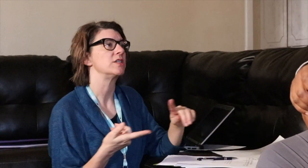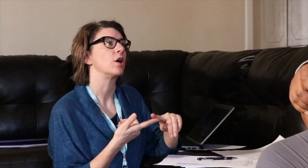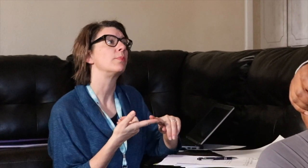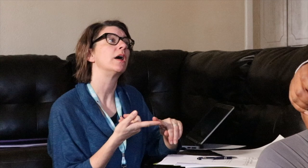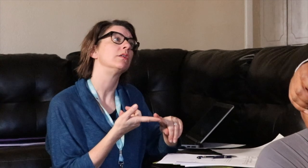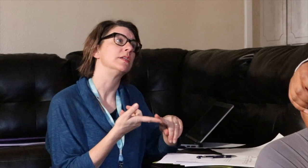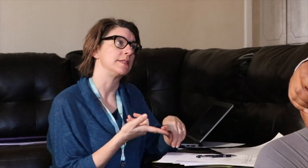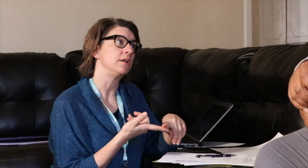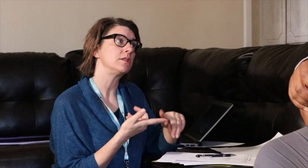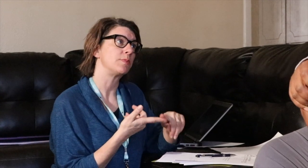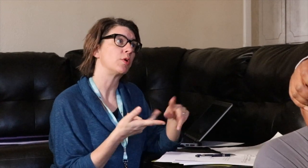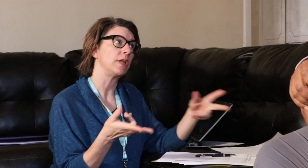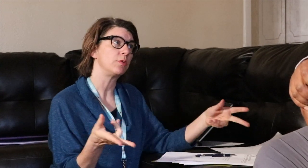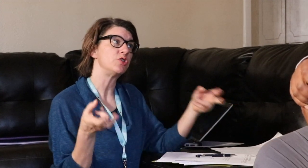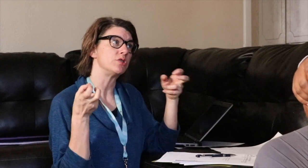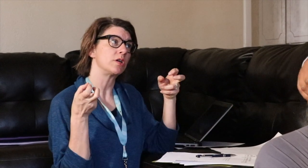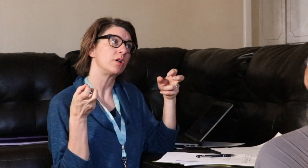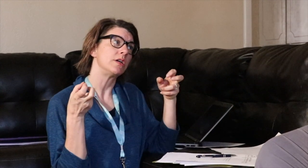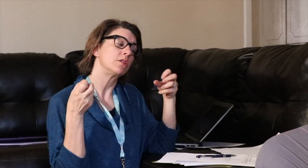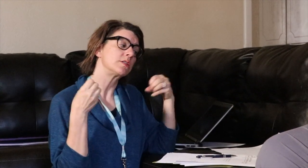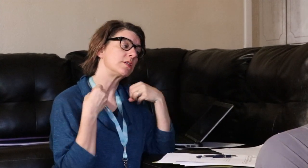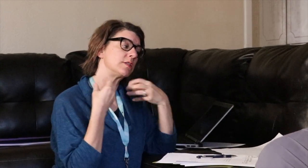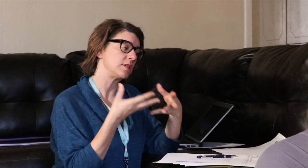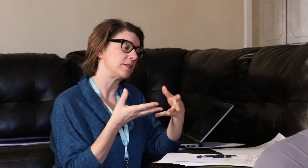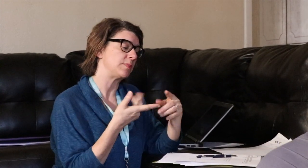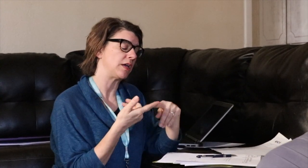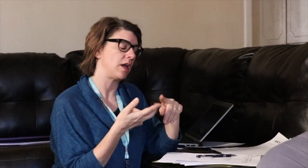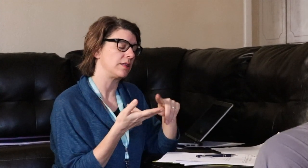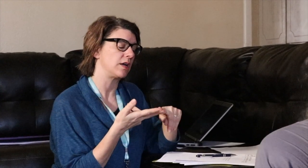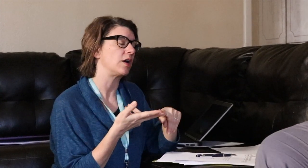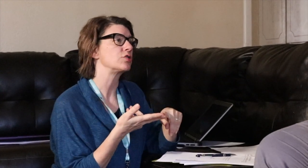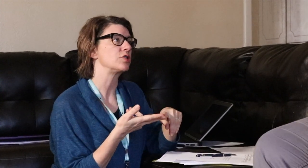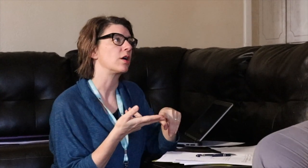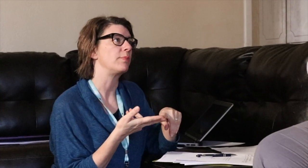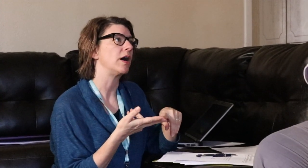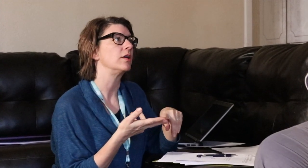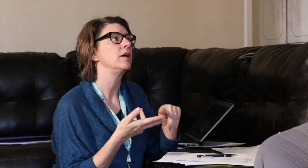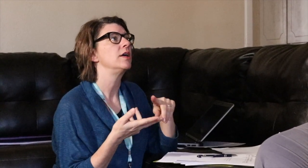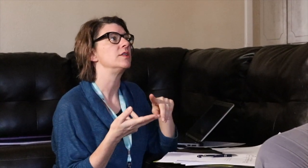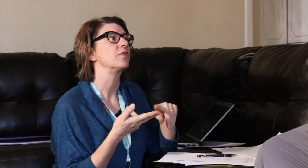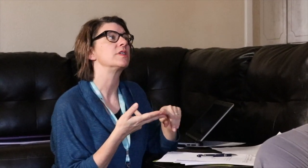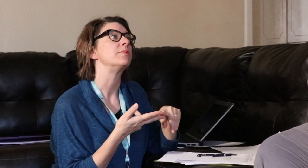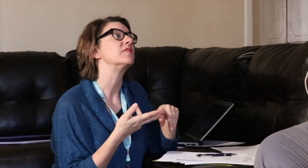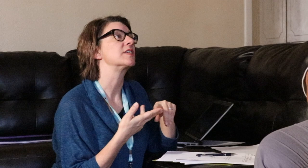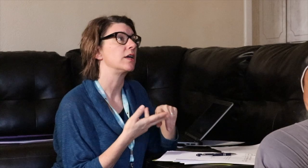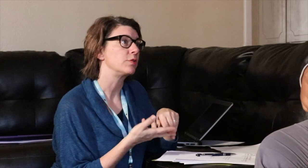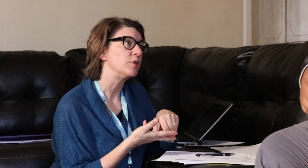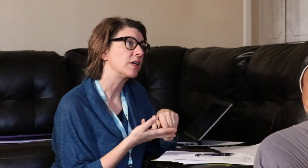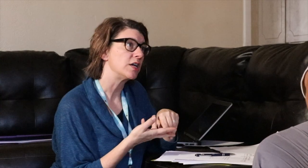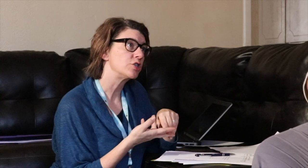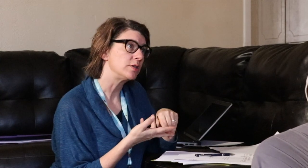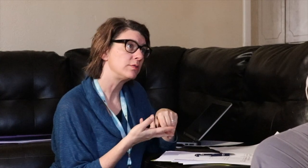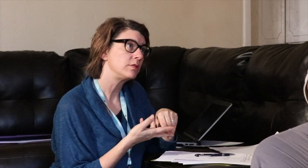So what I do is I talk about listening and spoken language using speaking. I also talk about different types of sign communication.